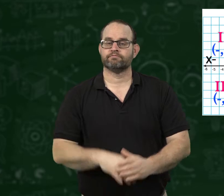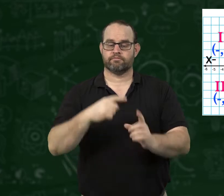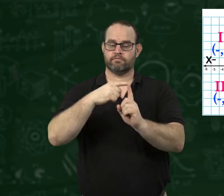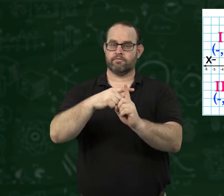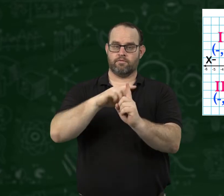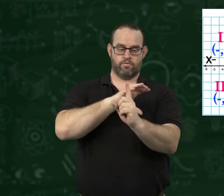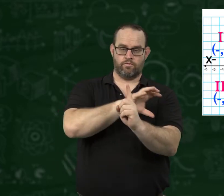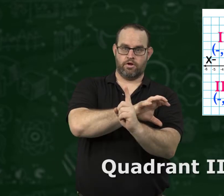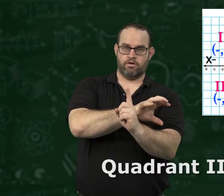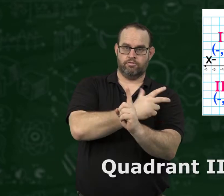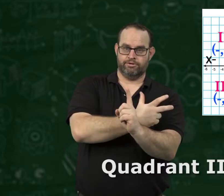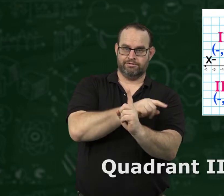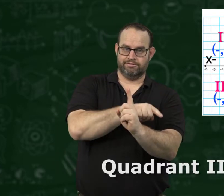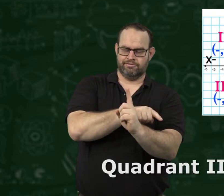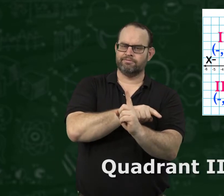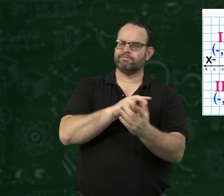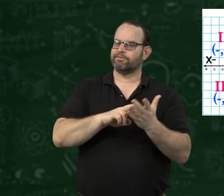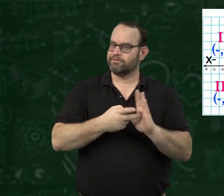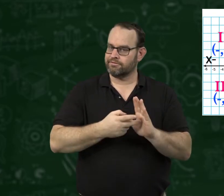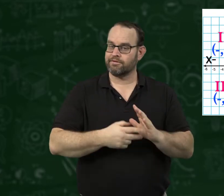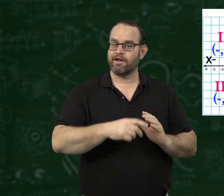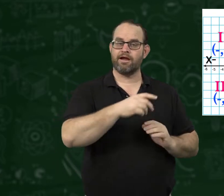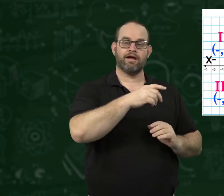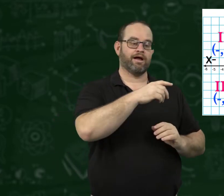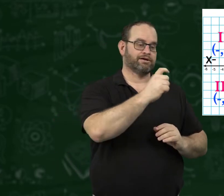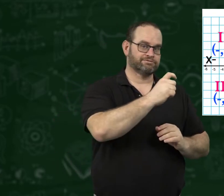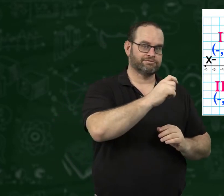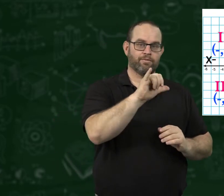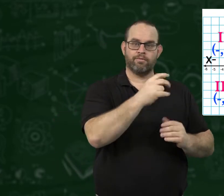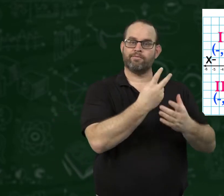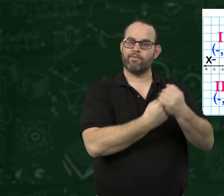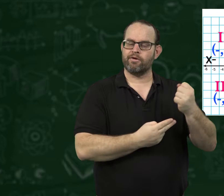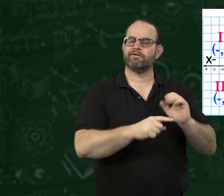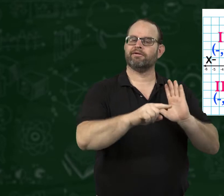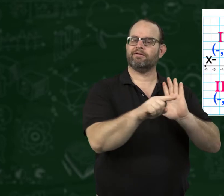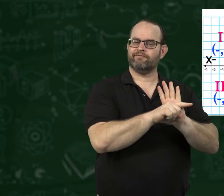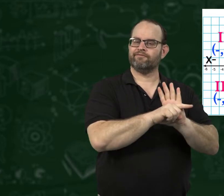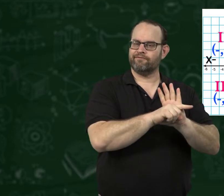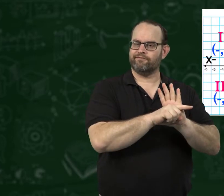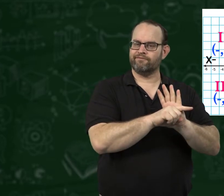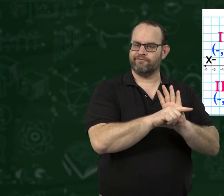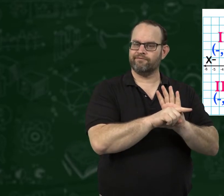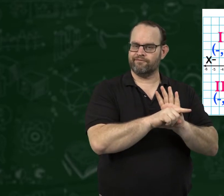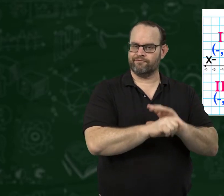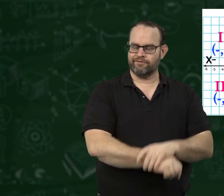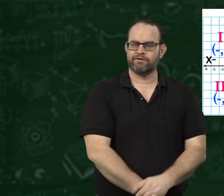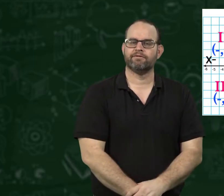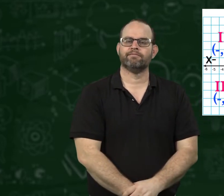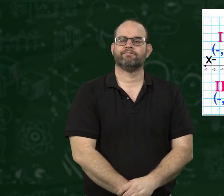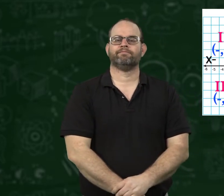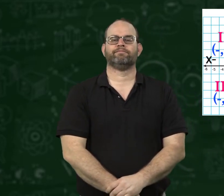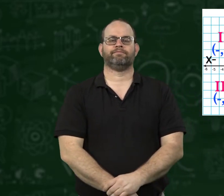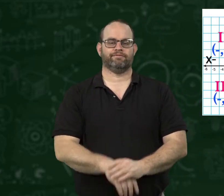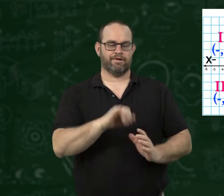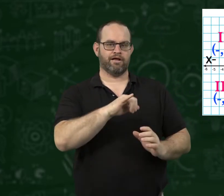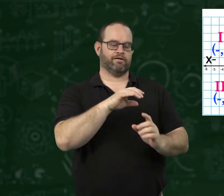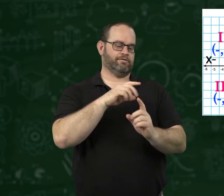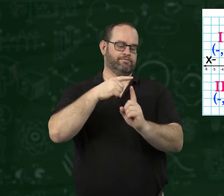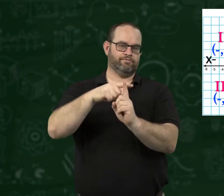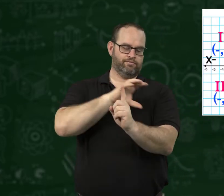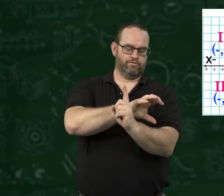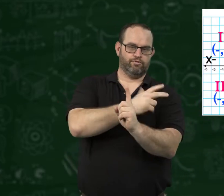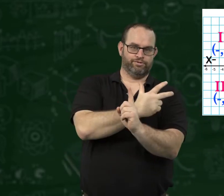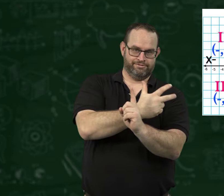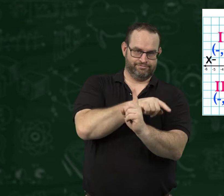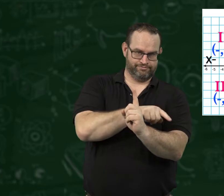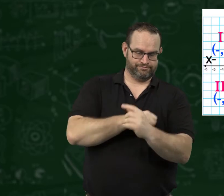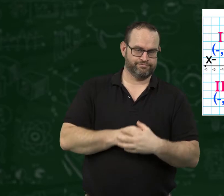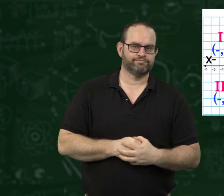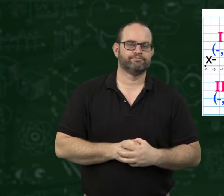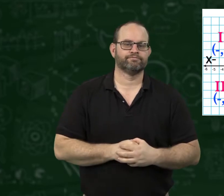In quadrant three, both x and y have negative values.